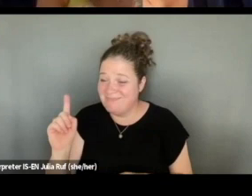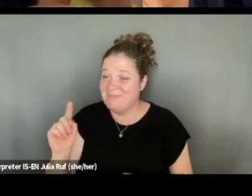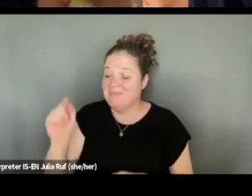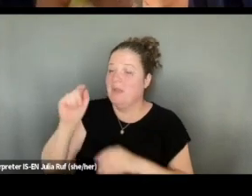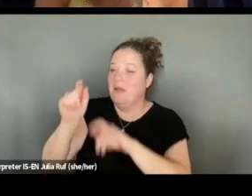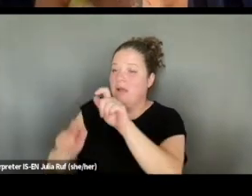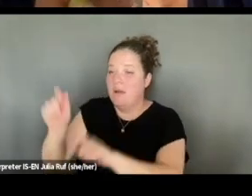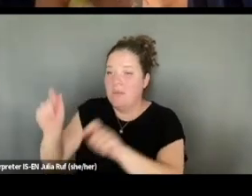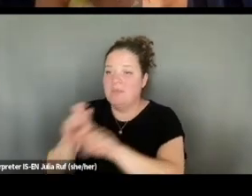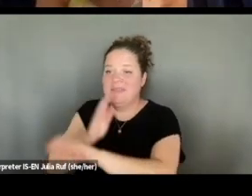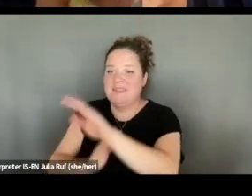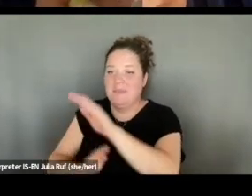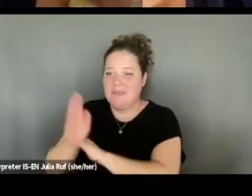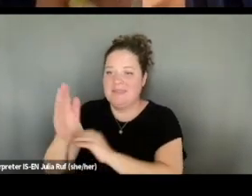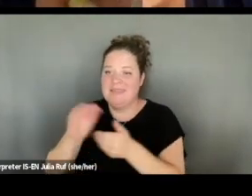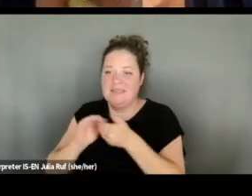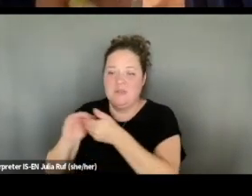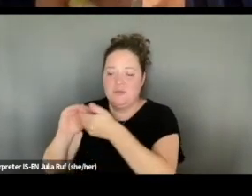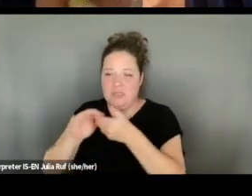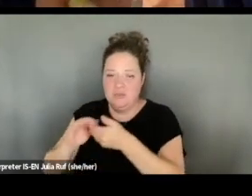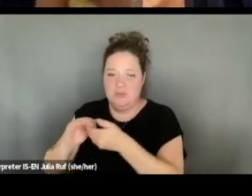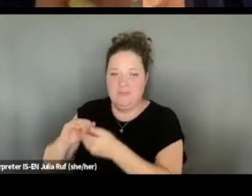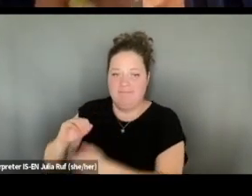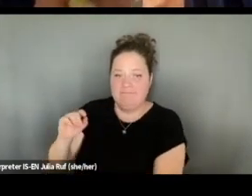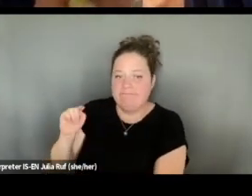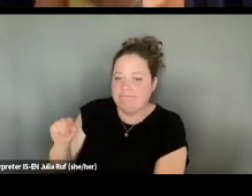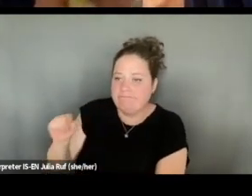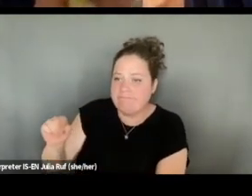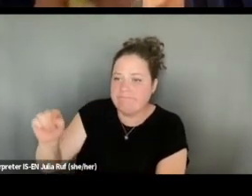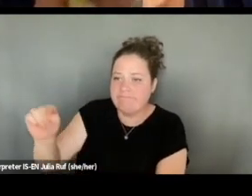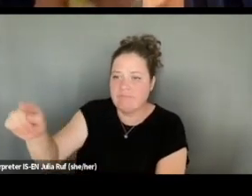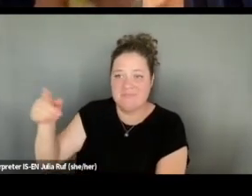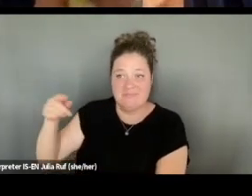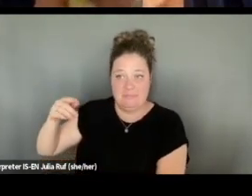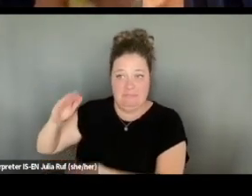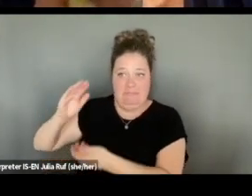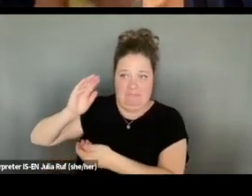they have the same values that we have and that we want to work with them